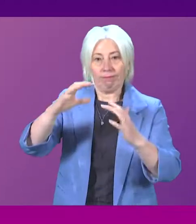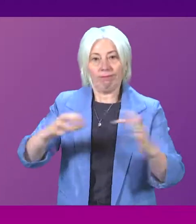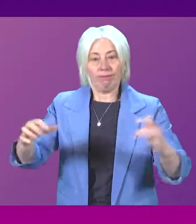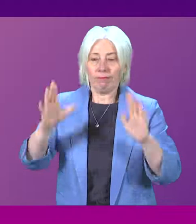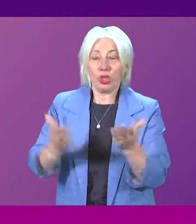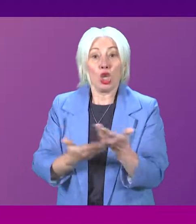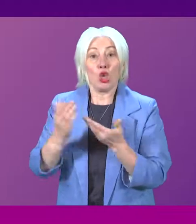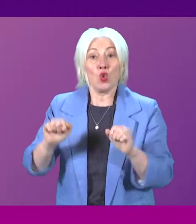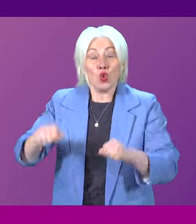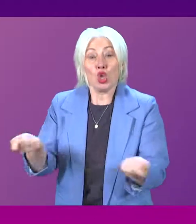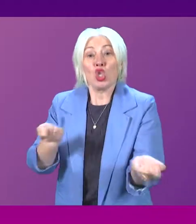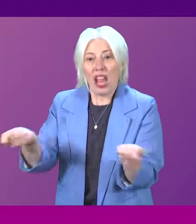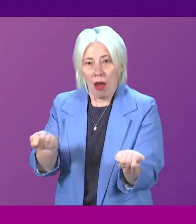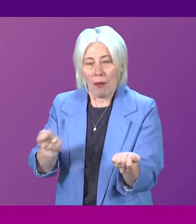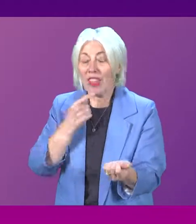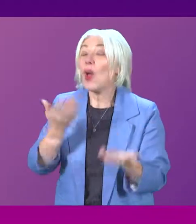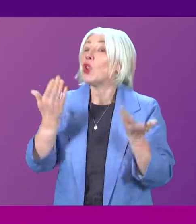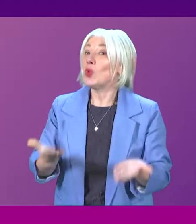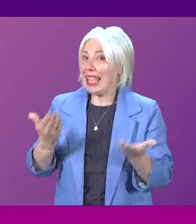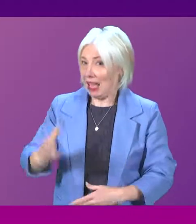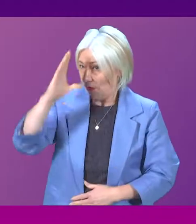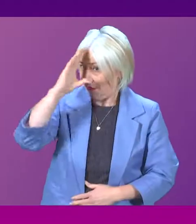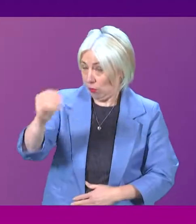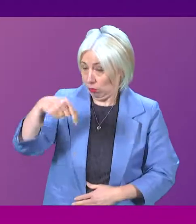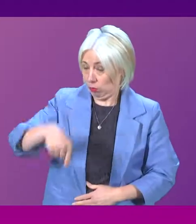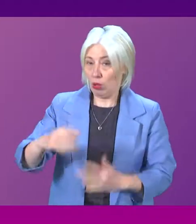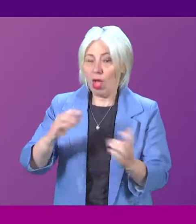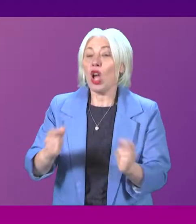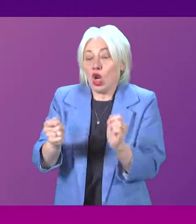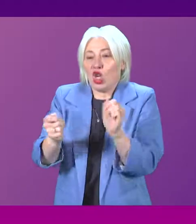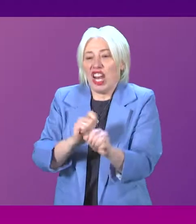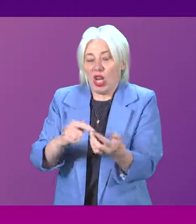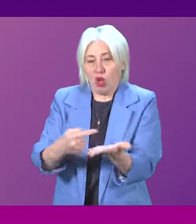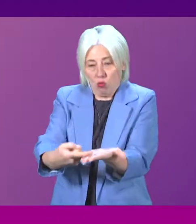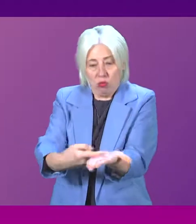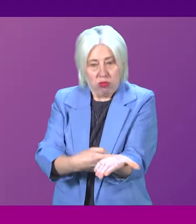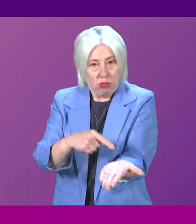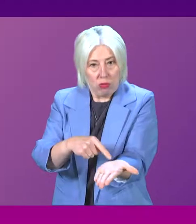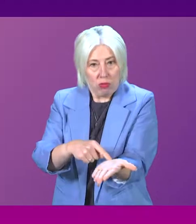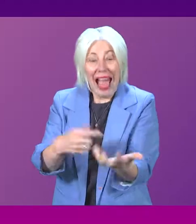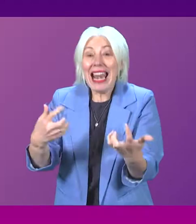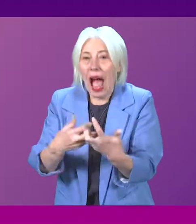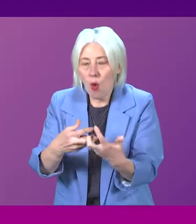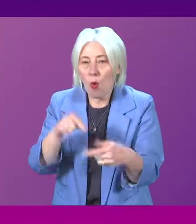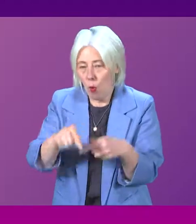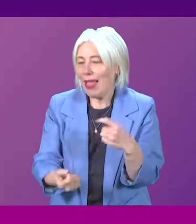I have also set out today my intention to change the inquiry’s terms of reference, and set out how that will be done.